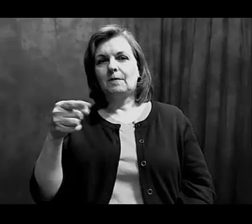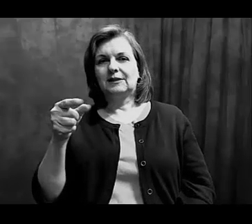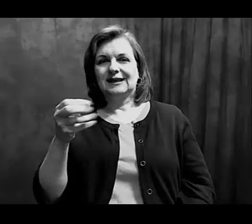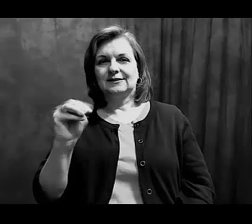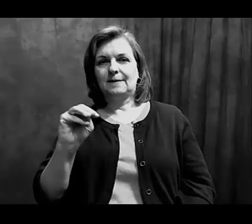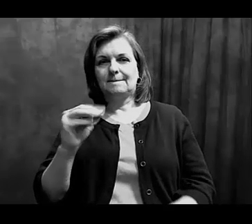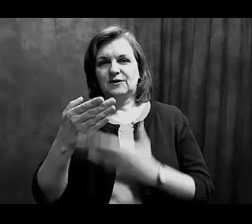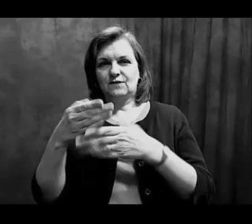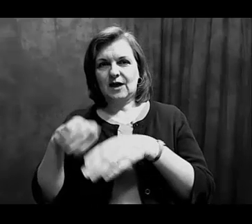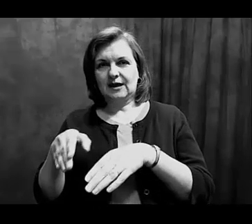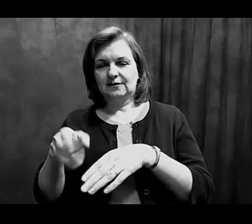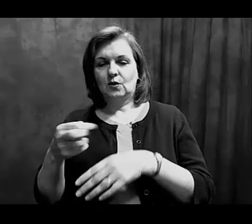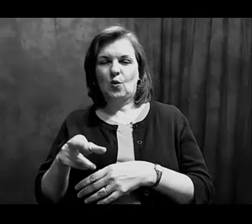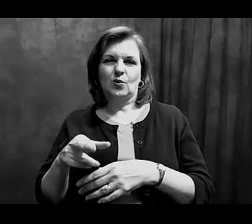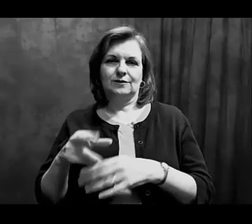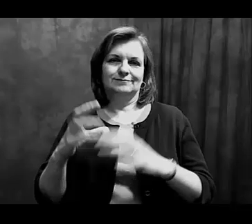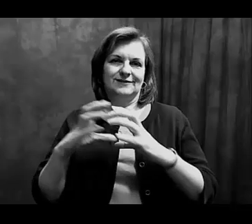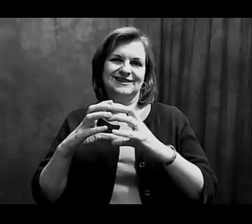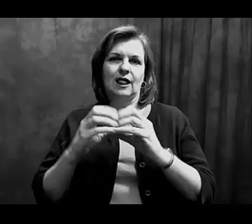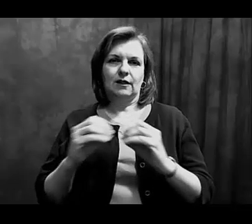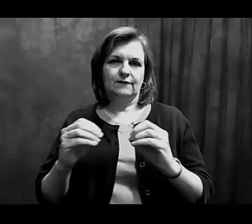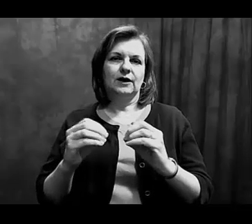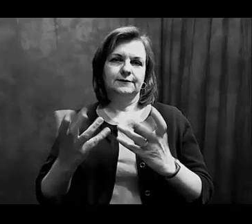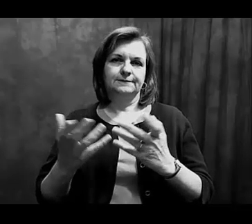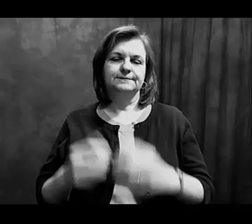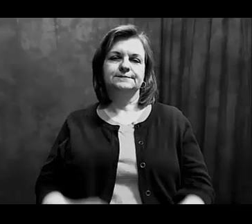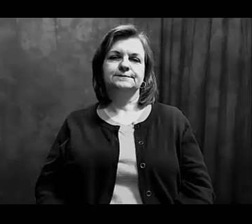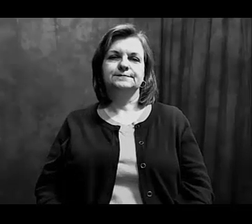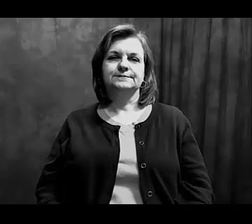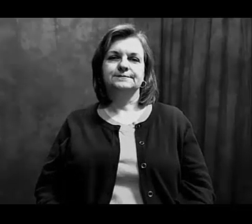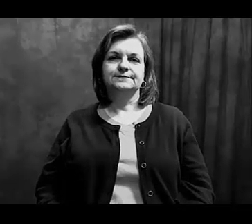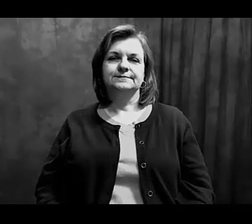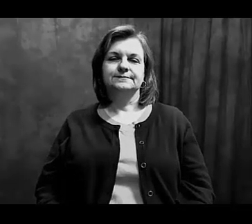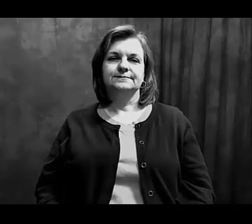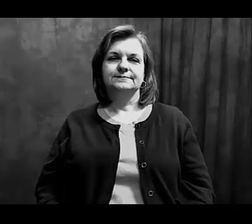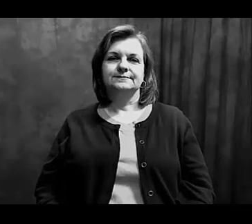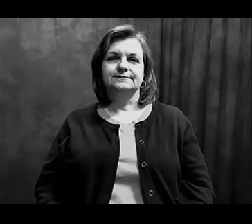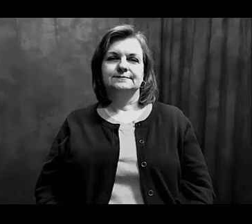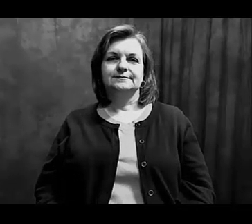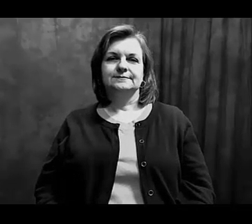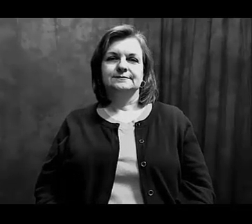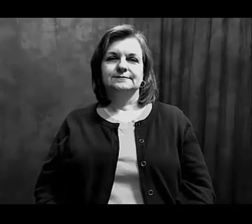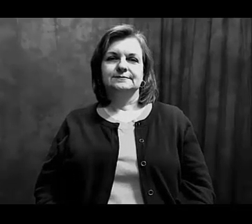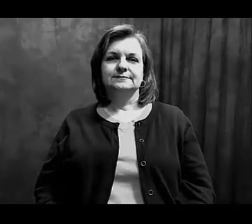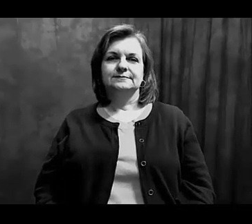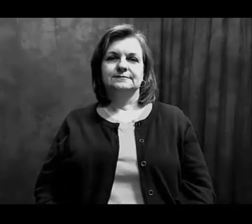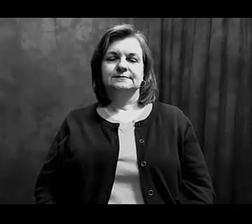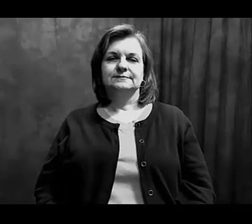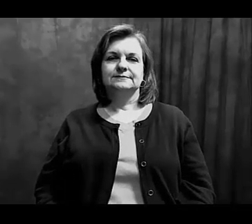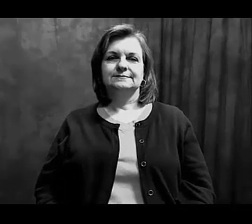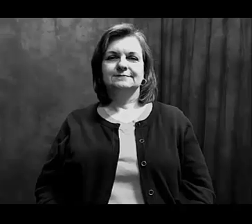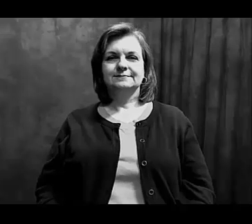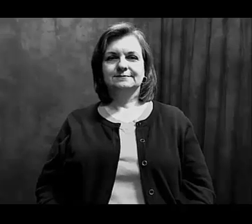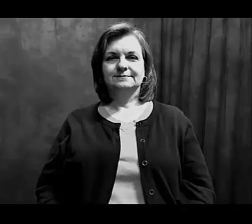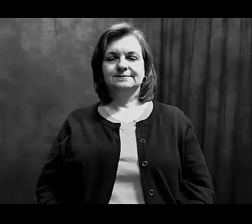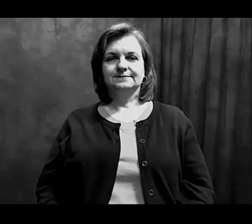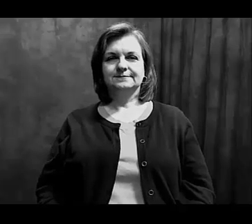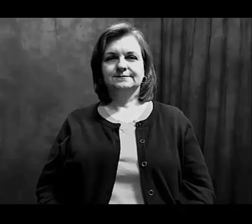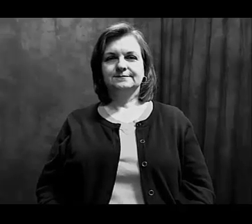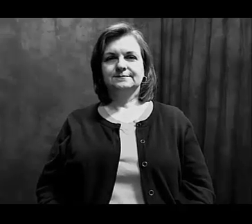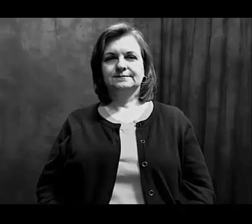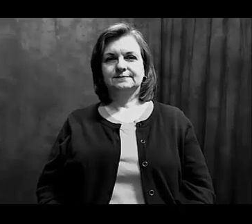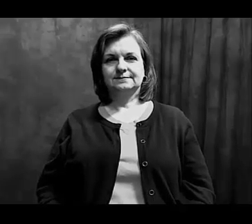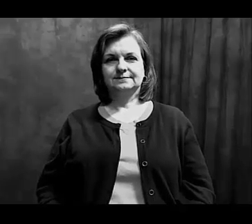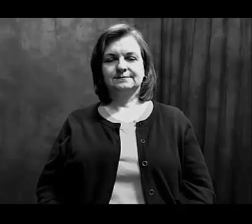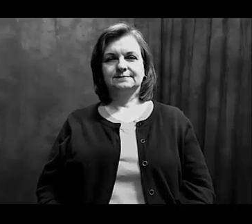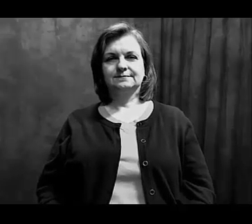or the cell itself